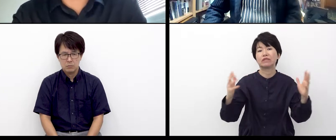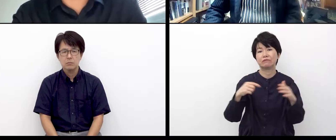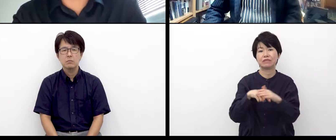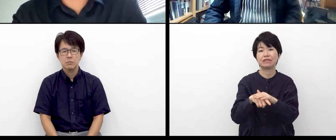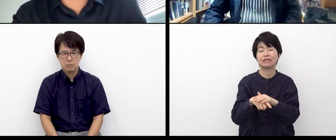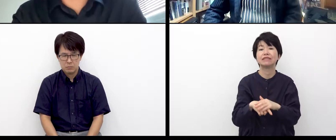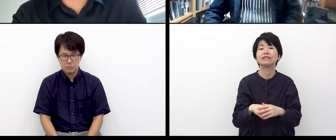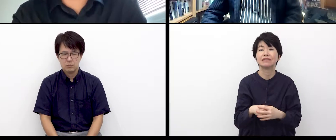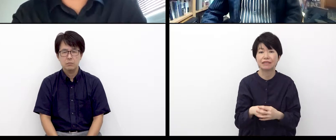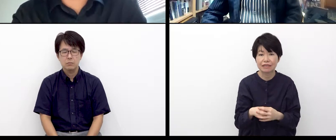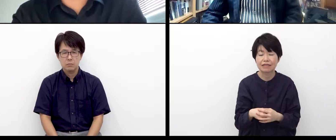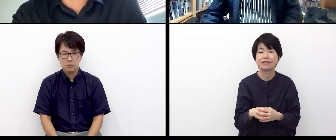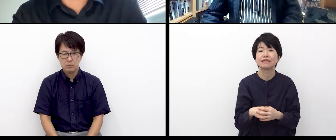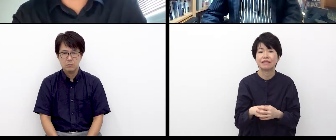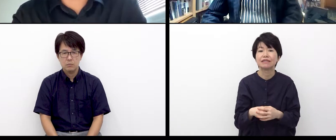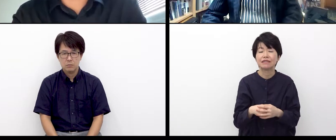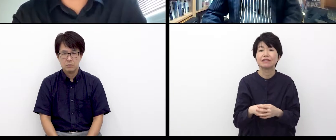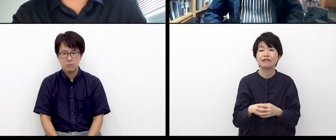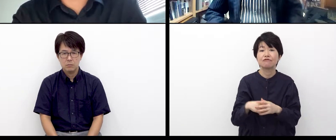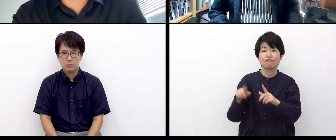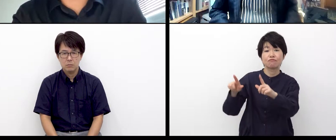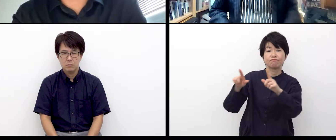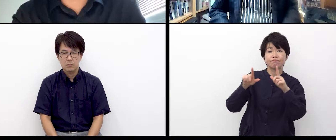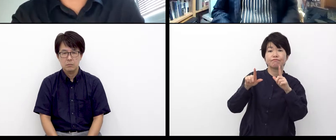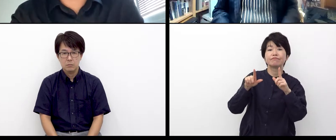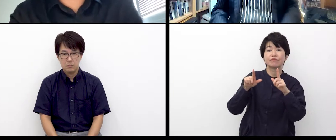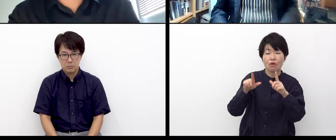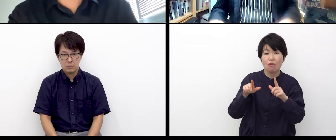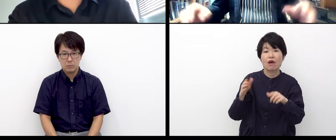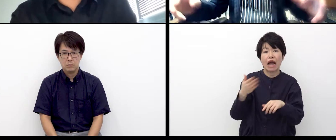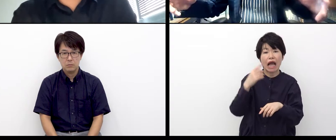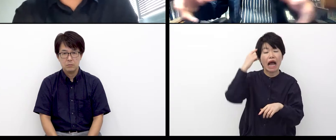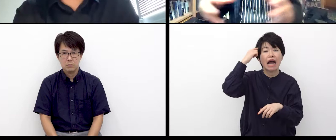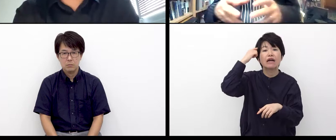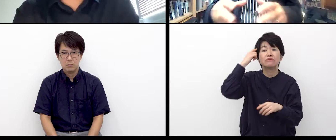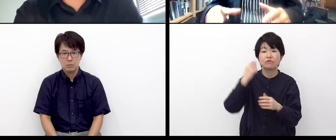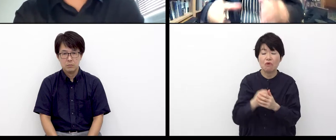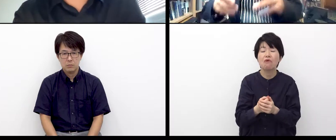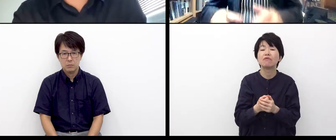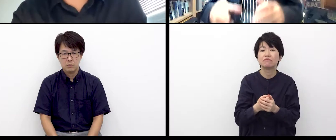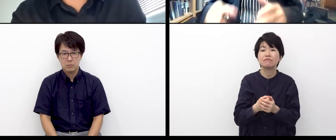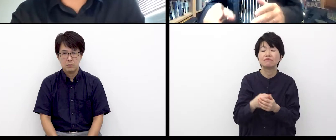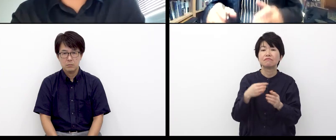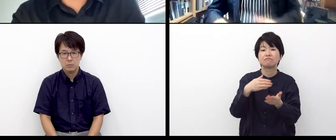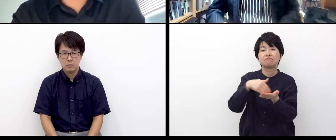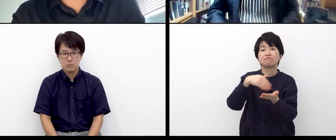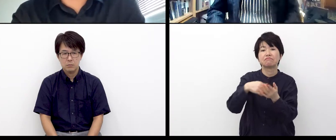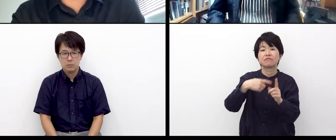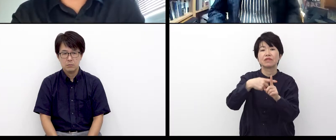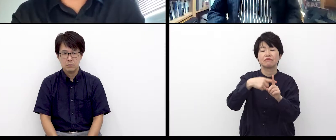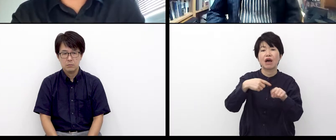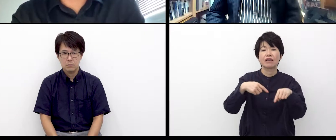And, according to these numbers, we get 1.15 million if we simply add them.